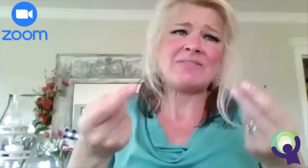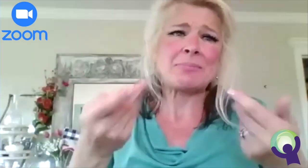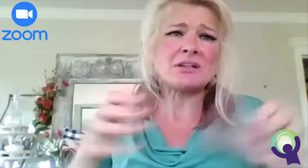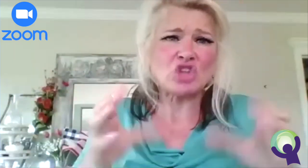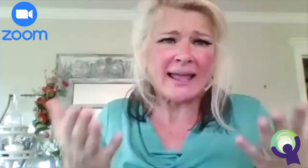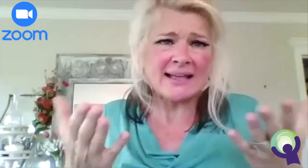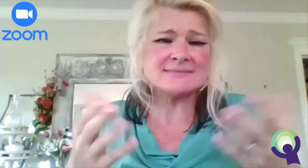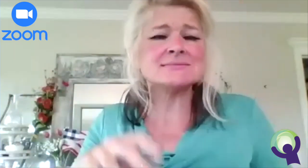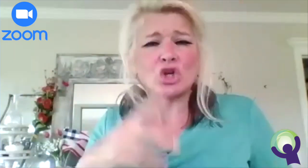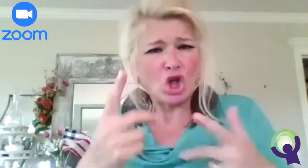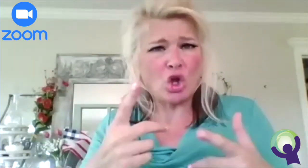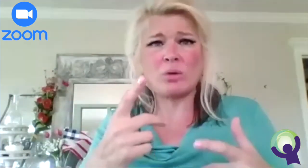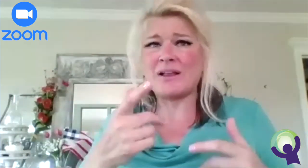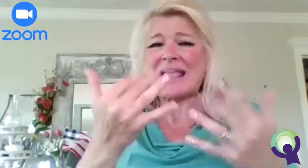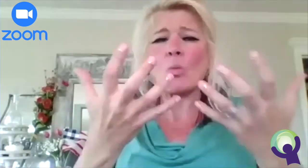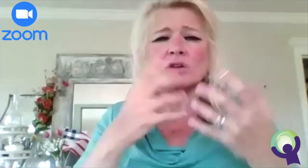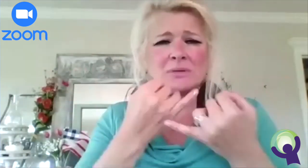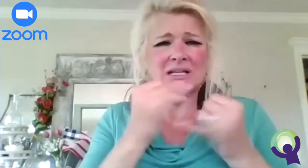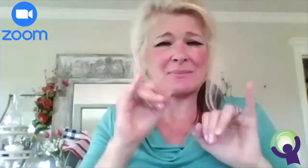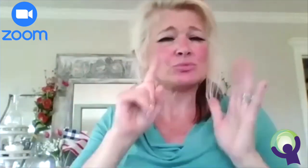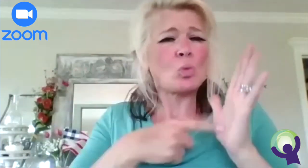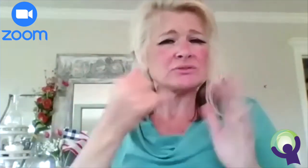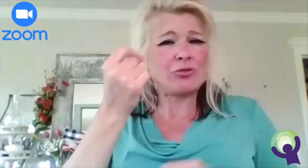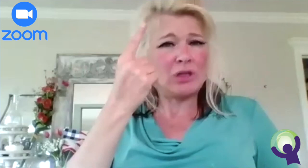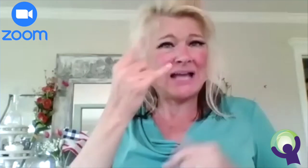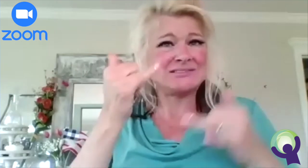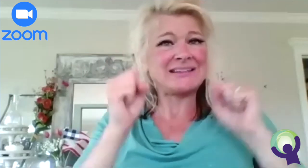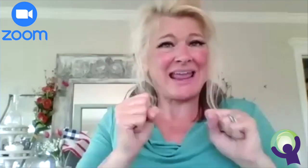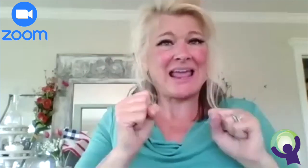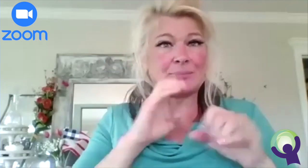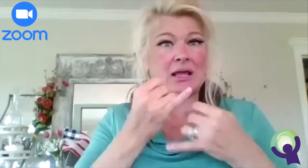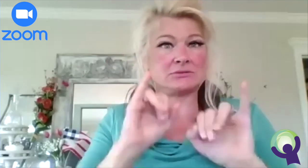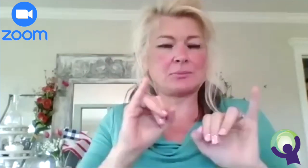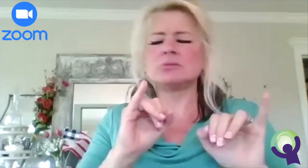percentage that that can't function in the real world